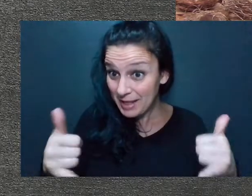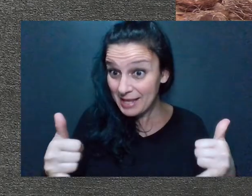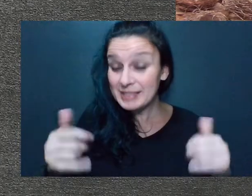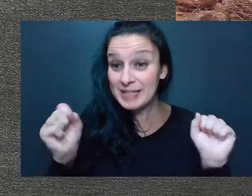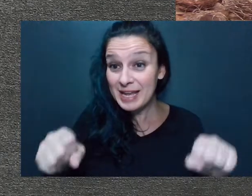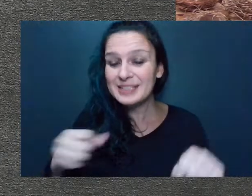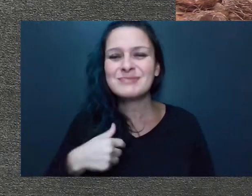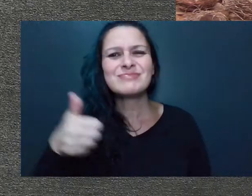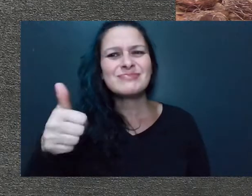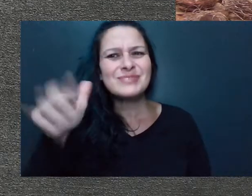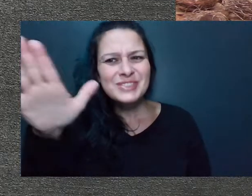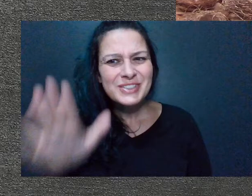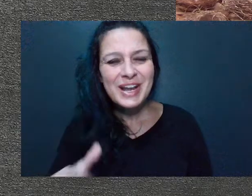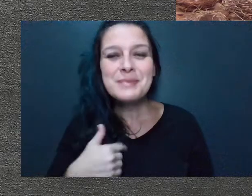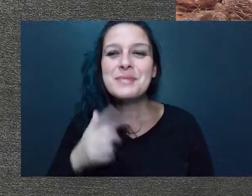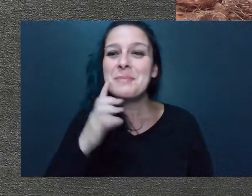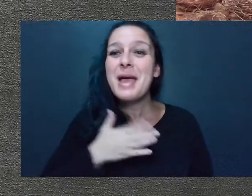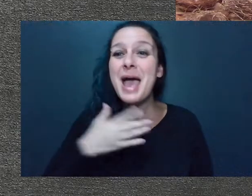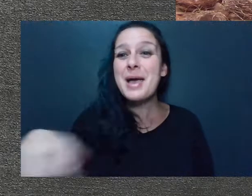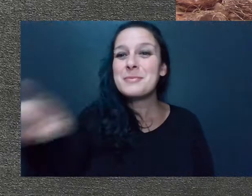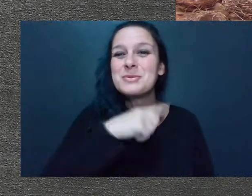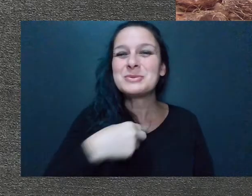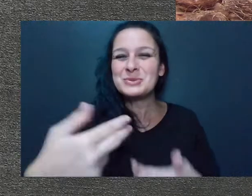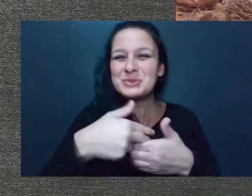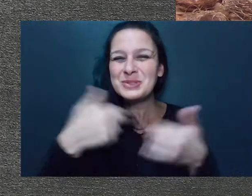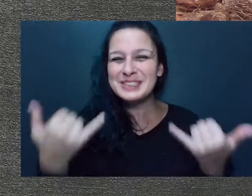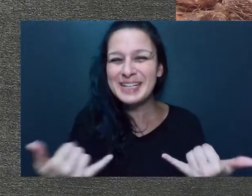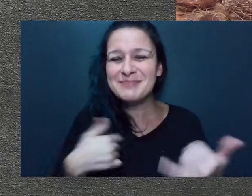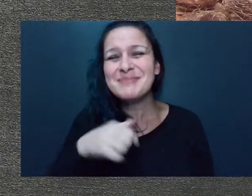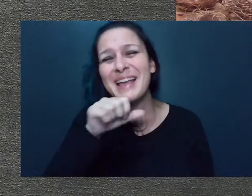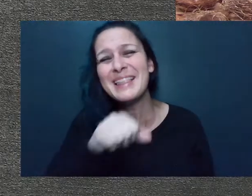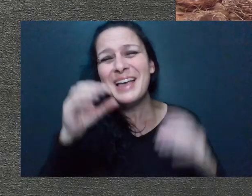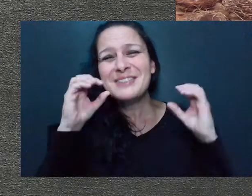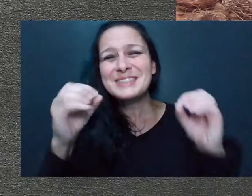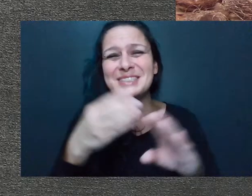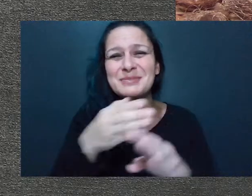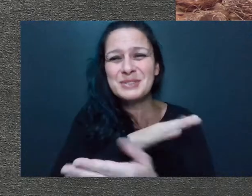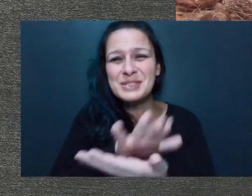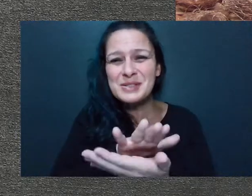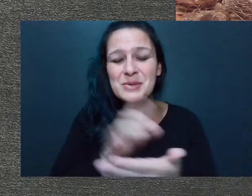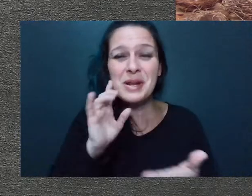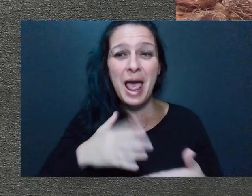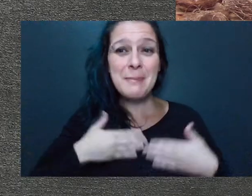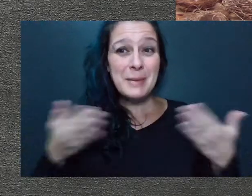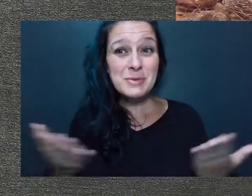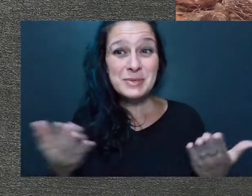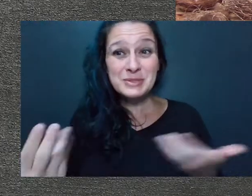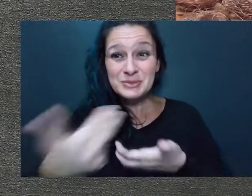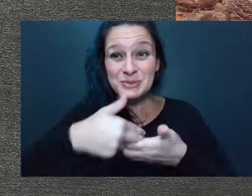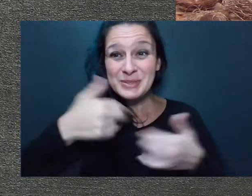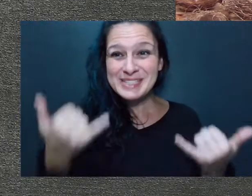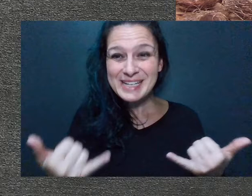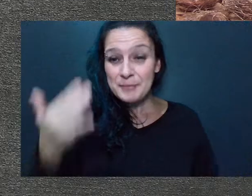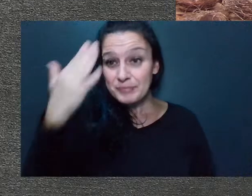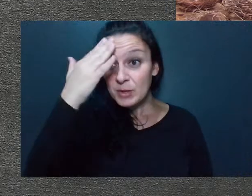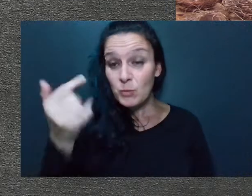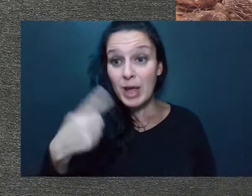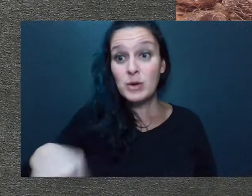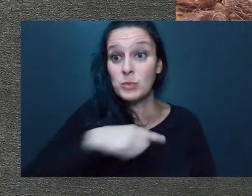I'm so glad you guys are here today. I just love teaching preschool, and I'm so glad that you're here to join us because when we're together,